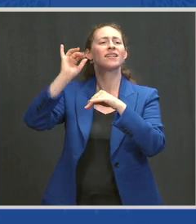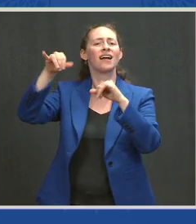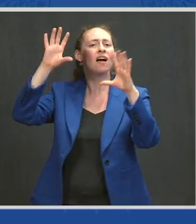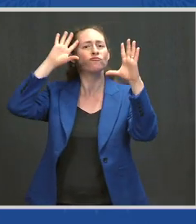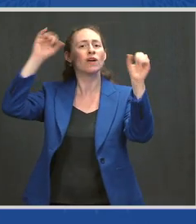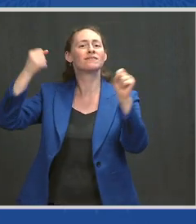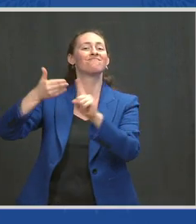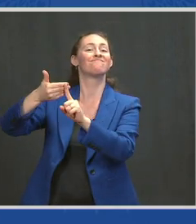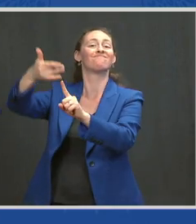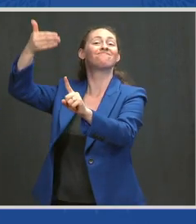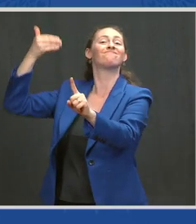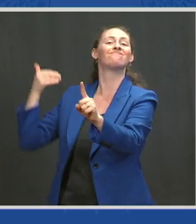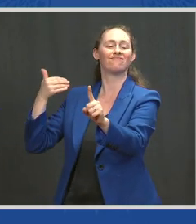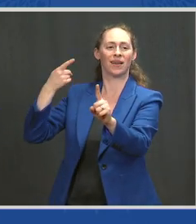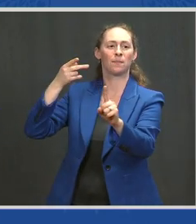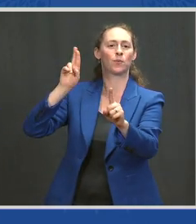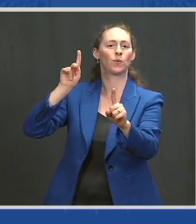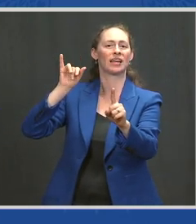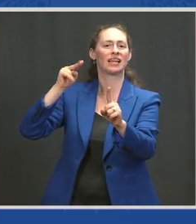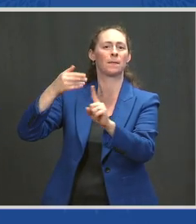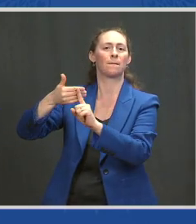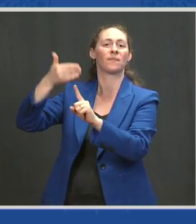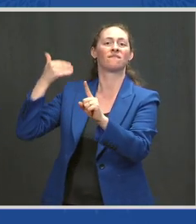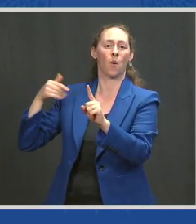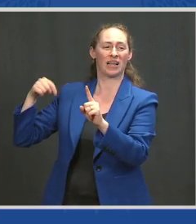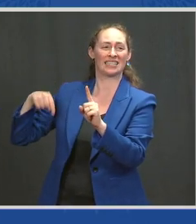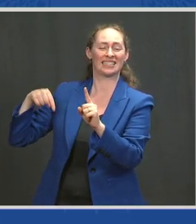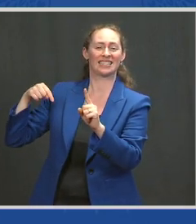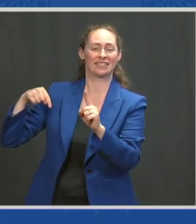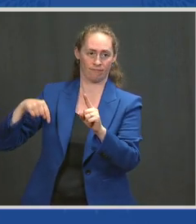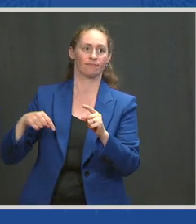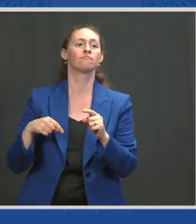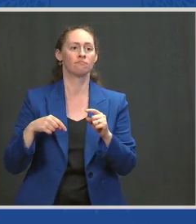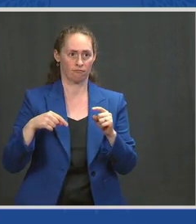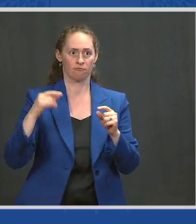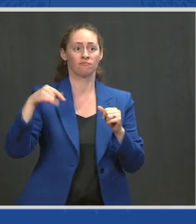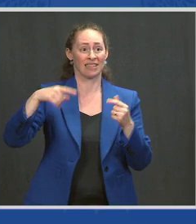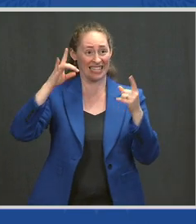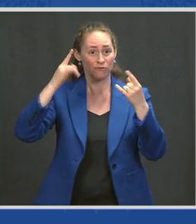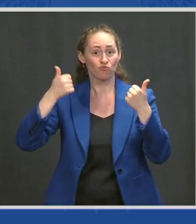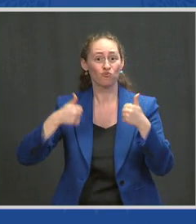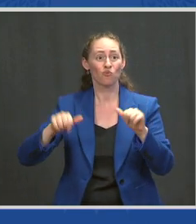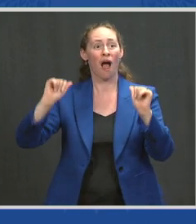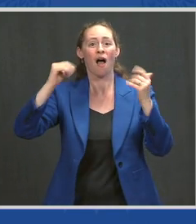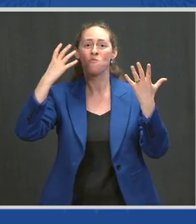to actually generate a democratic government. But what happened was it failed and there was a great,